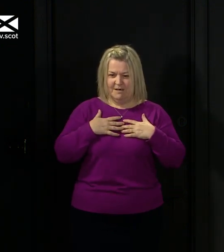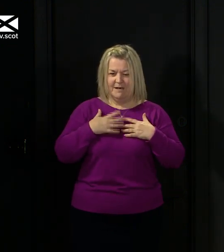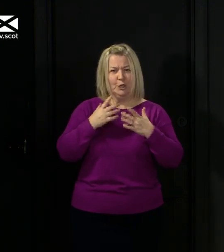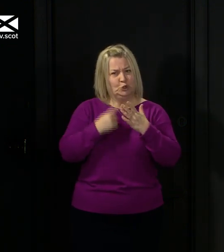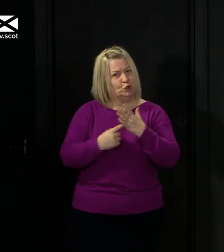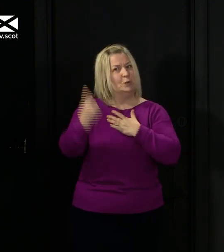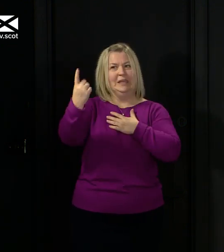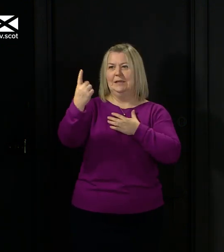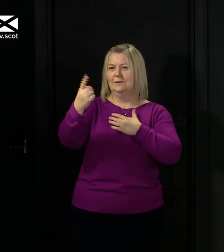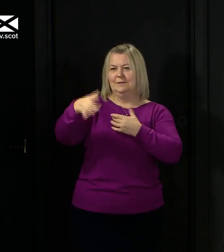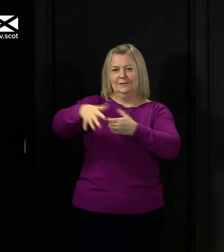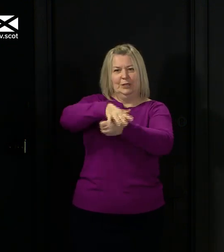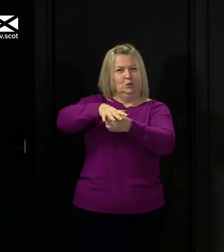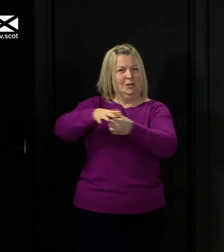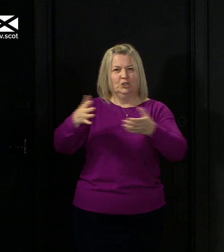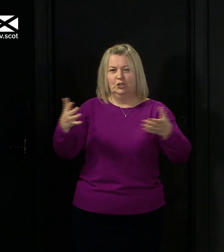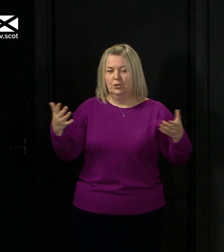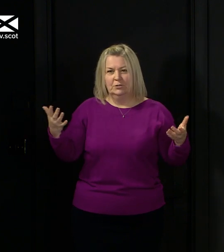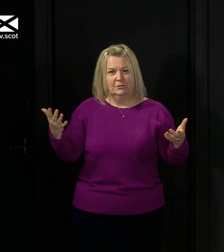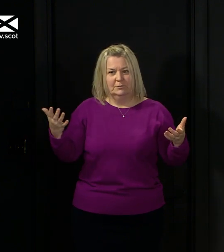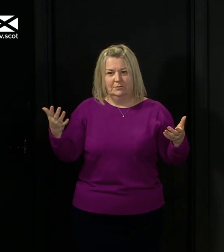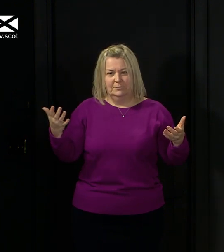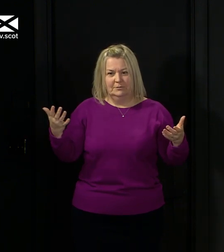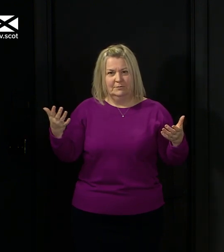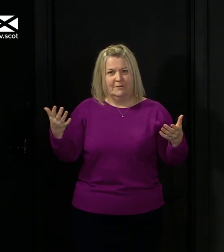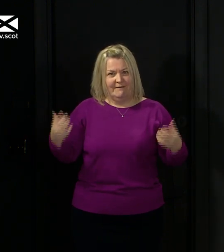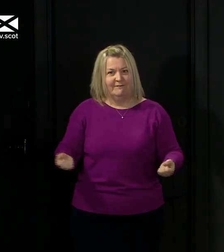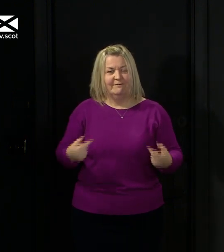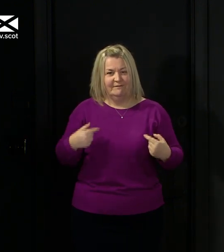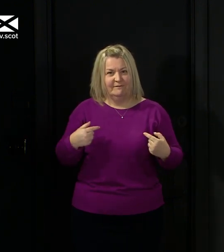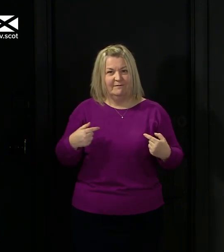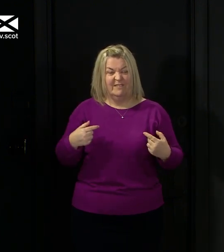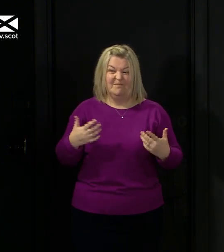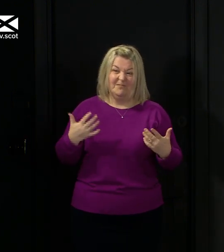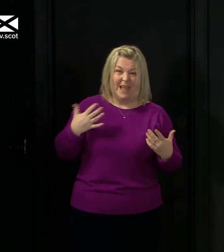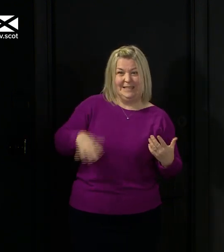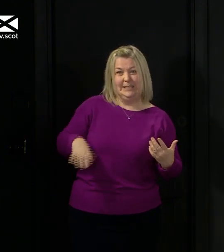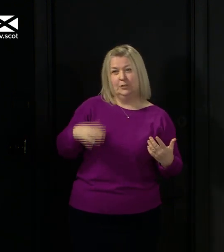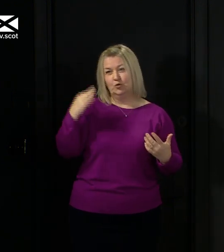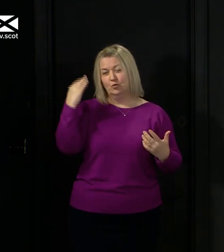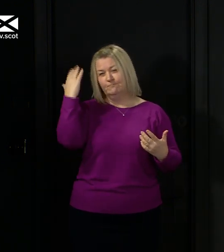unprecedented set of circumstances there are different judgements to be brought to bear.